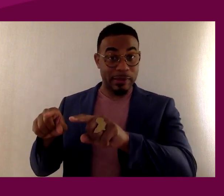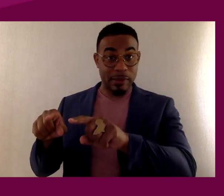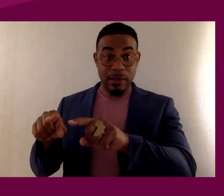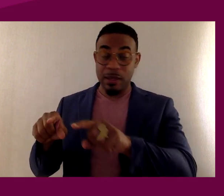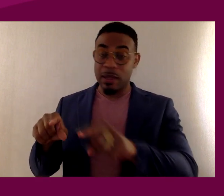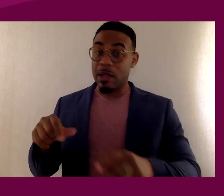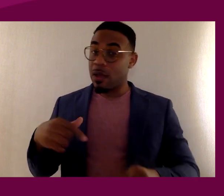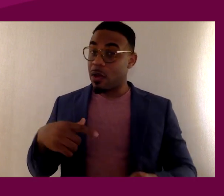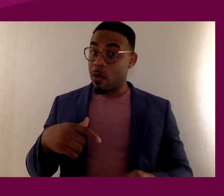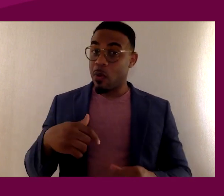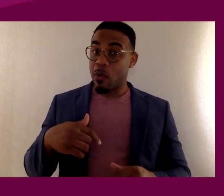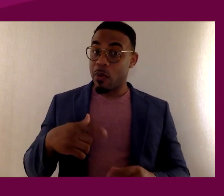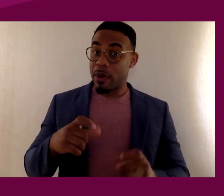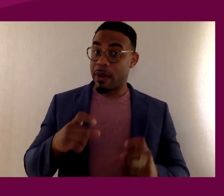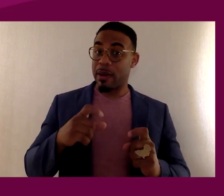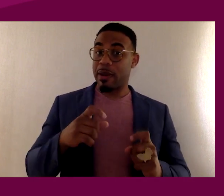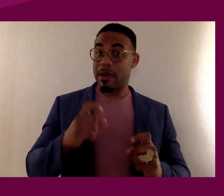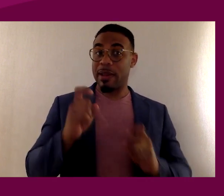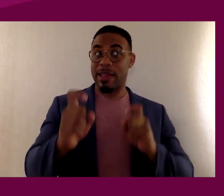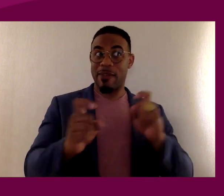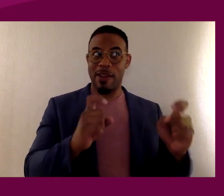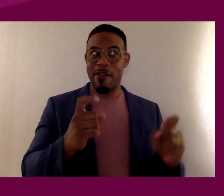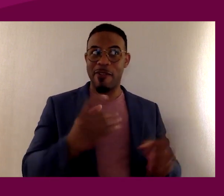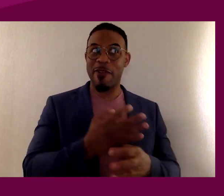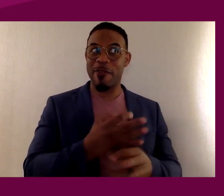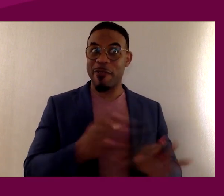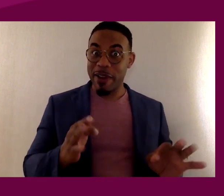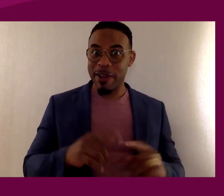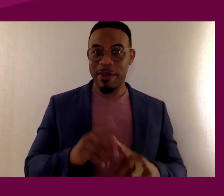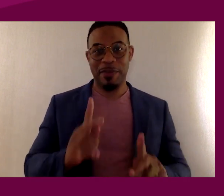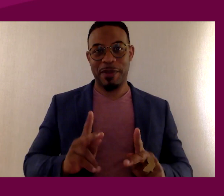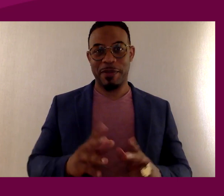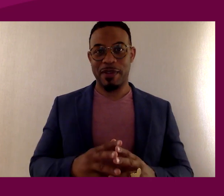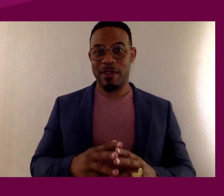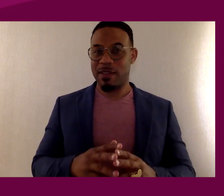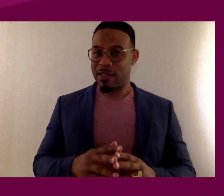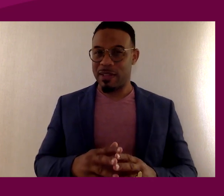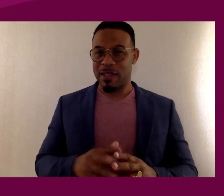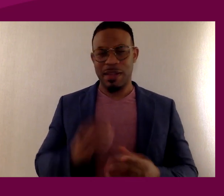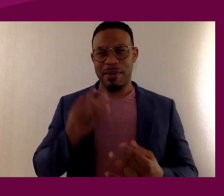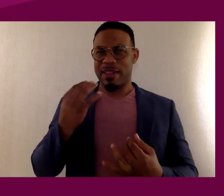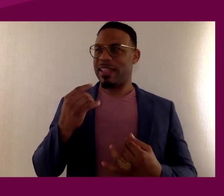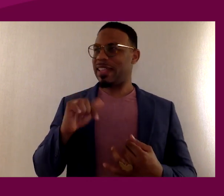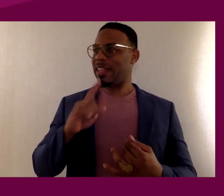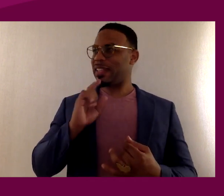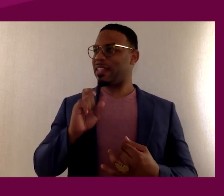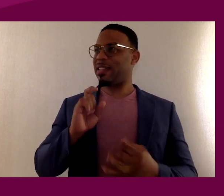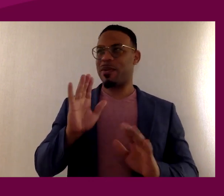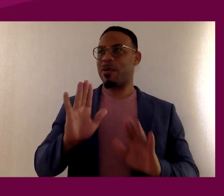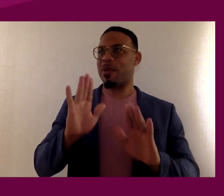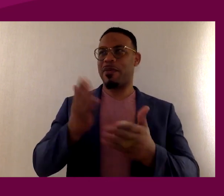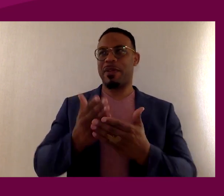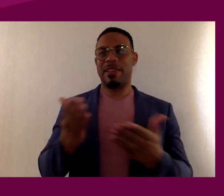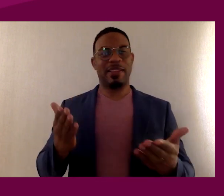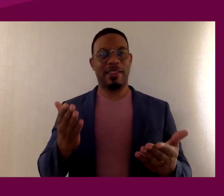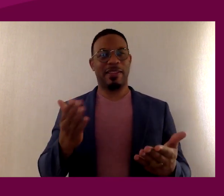an excellent wheelchair. And we're giving it out free to people. And I'm thinking,